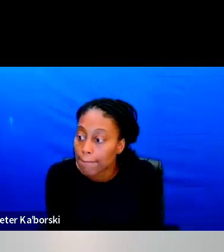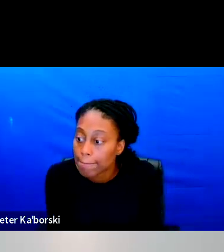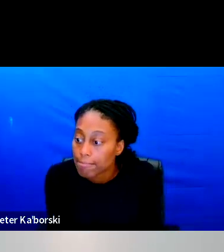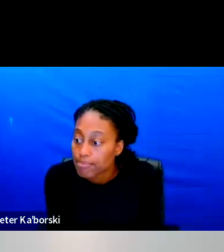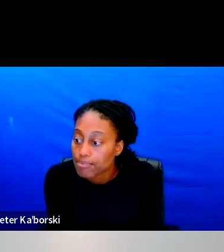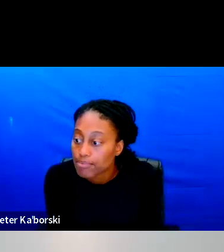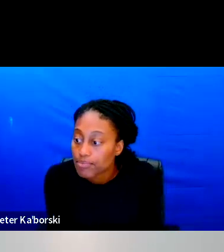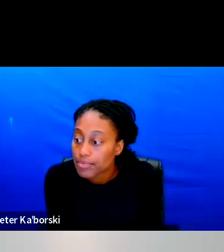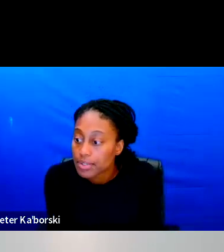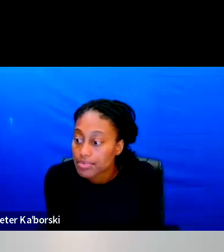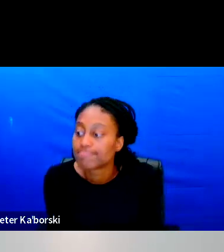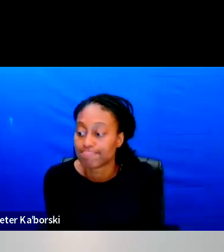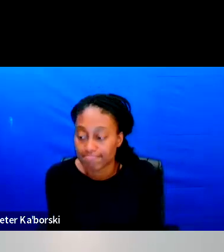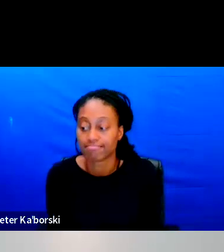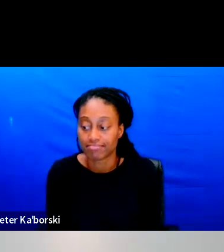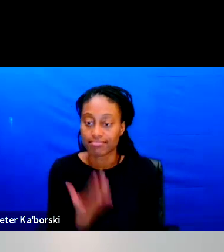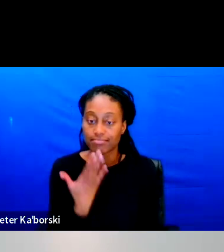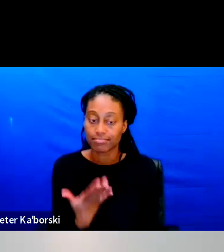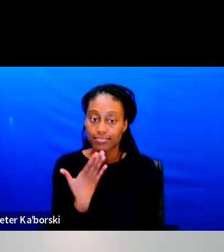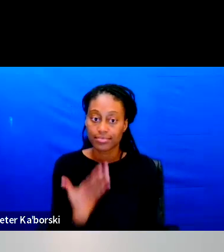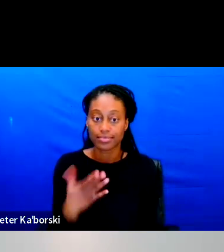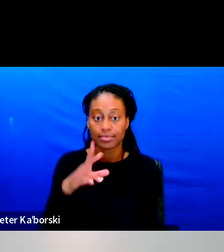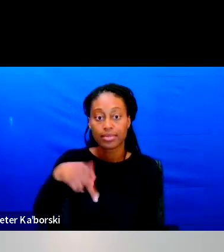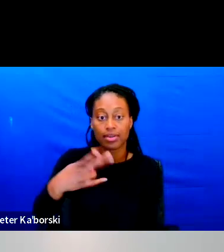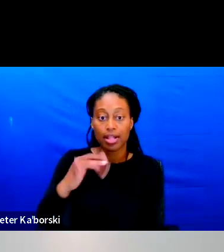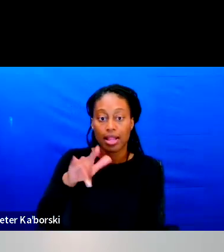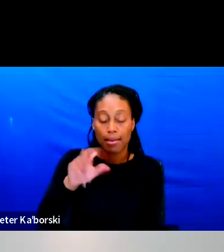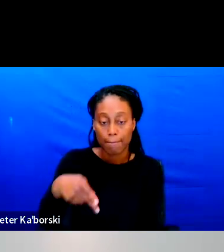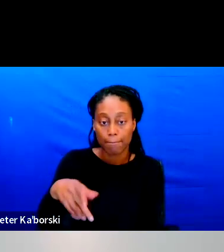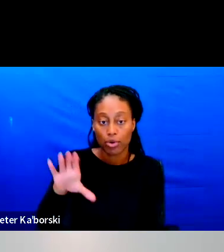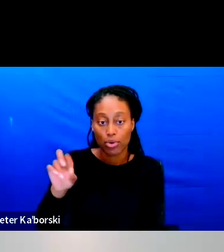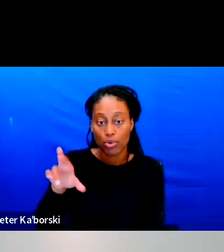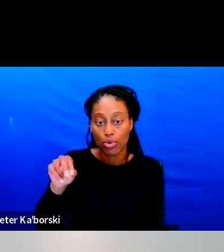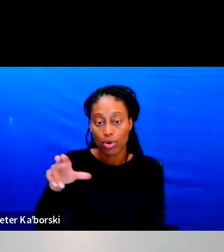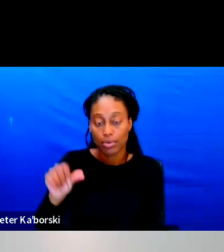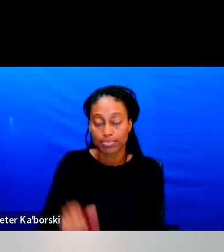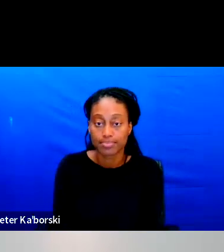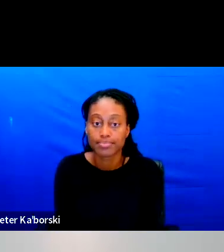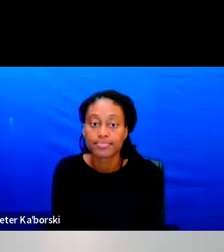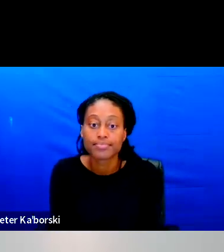Adam Ayers w/ APRIL: Thanks for sharing Adam Ayers w/ APRIL: Philip Corona. I see your hand up. Phillip Corona: Hi,